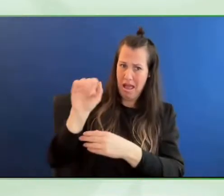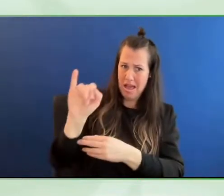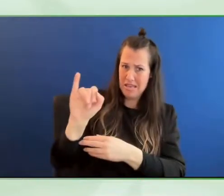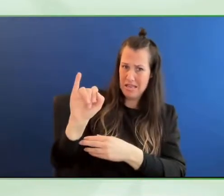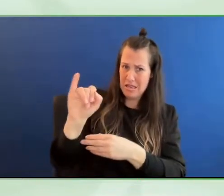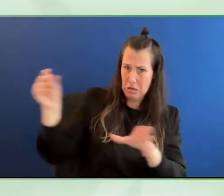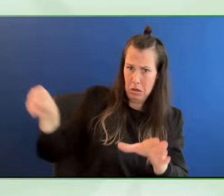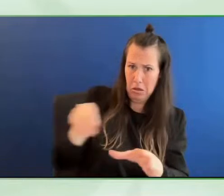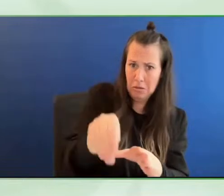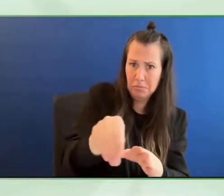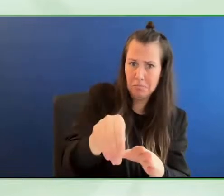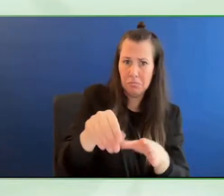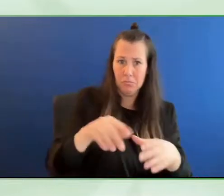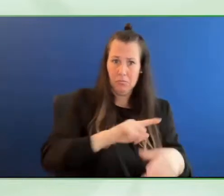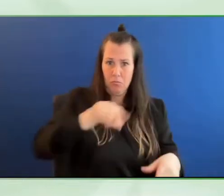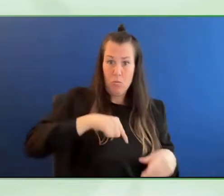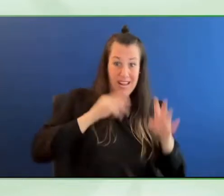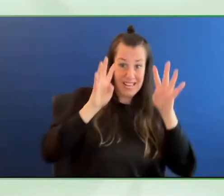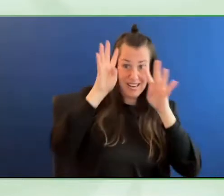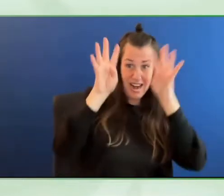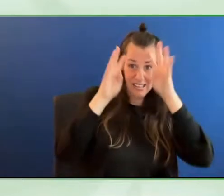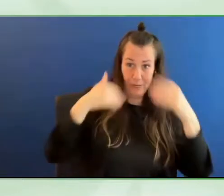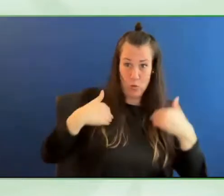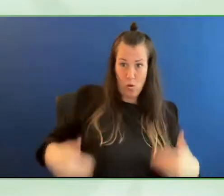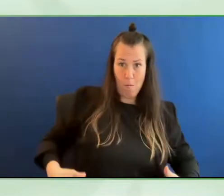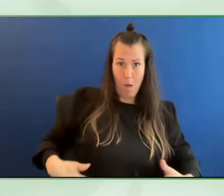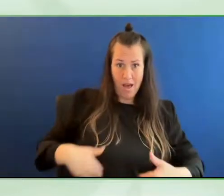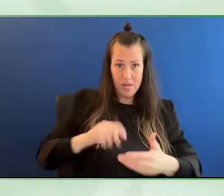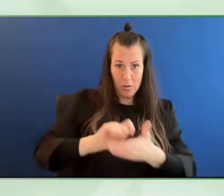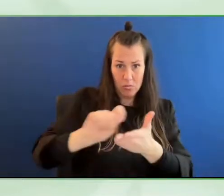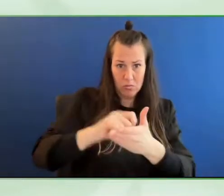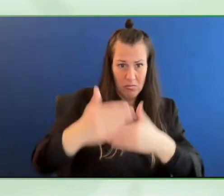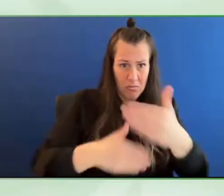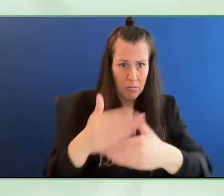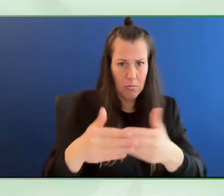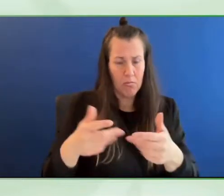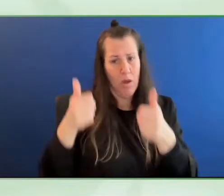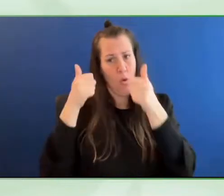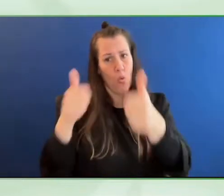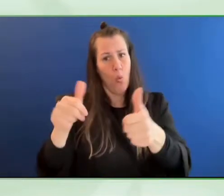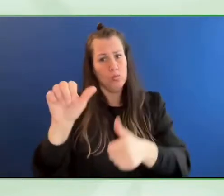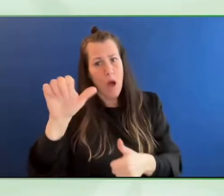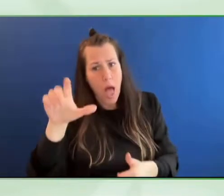their work done. We need to stay in this position, everyone in this conference is an accessibility advocate,